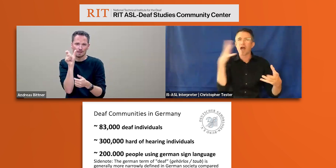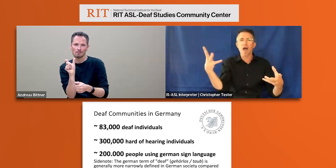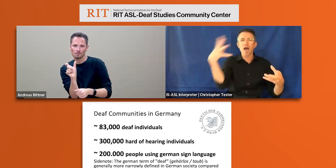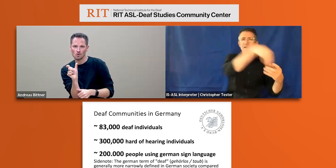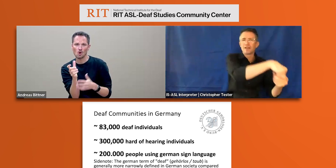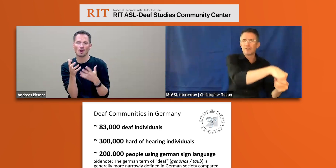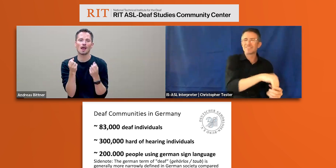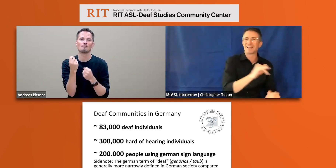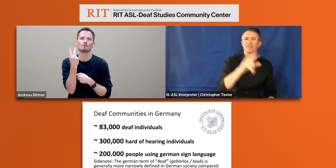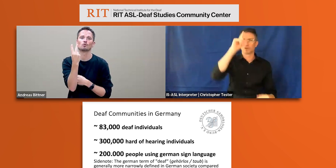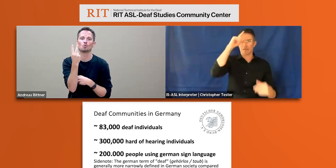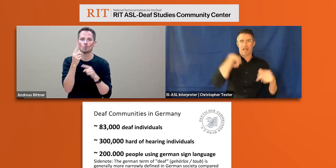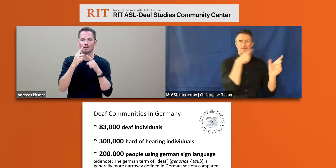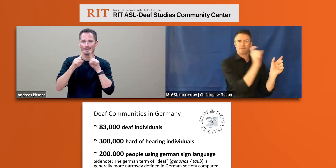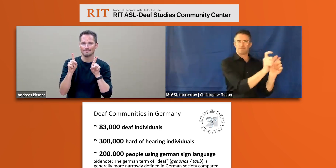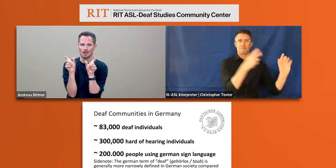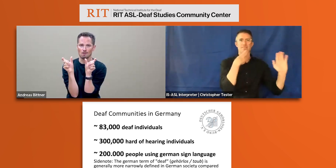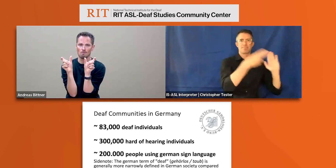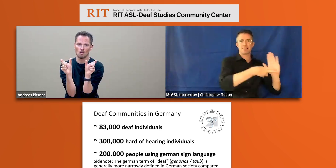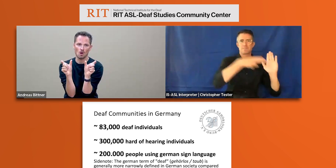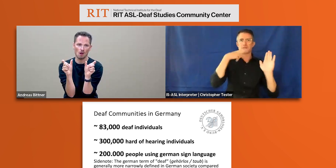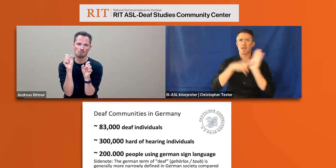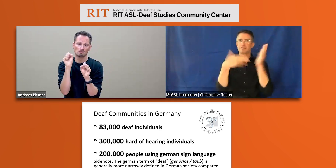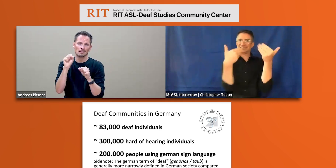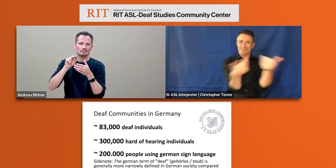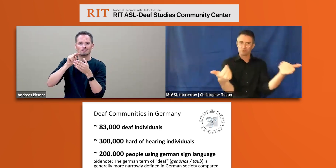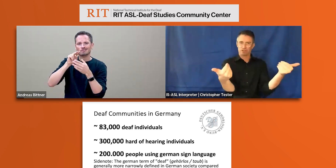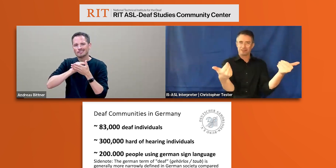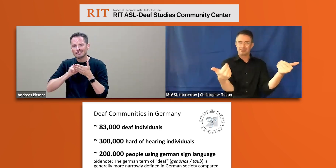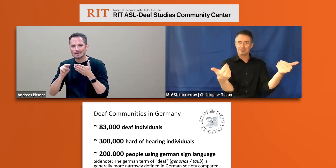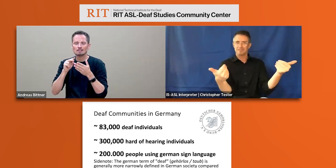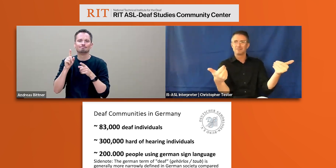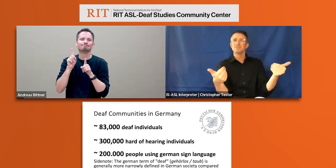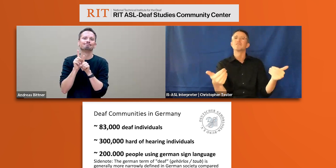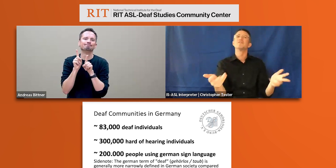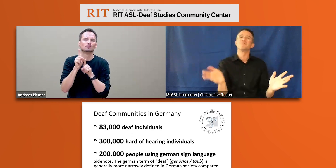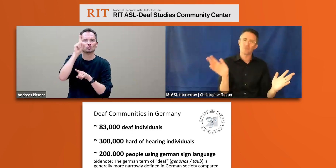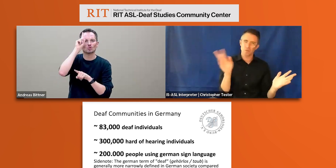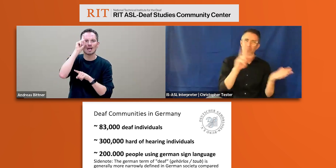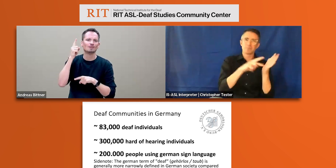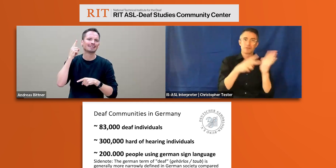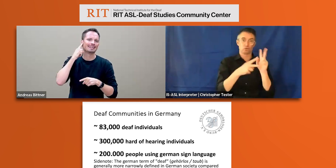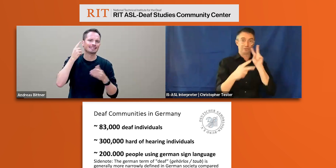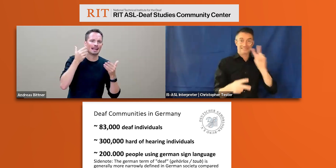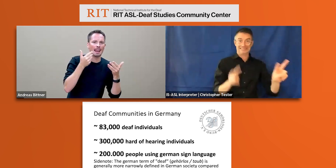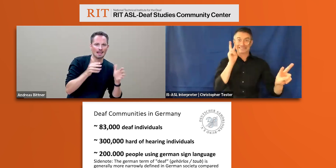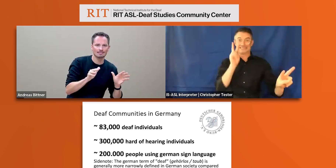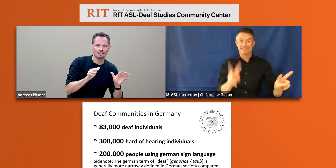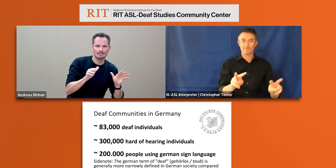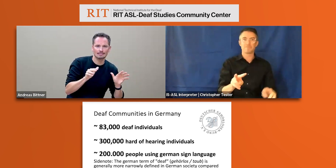who are profoundly deaf, and it does not include those who are hard of hearing. So, there is a separate label for people